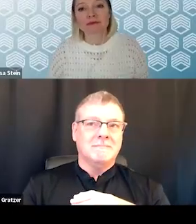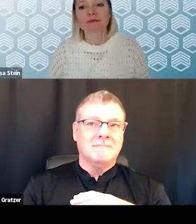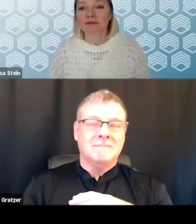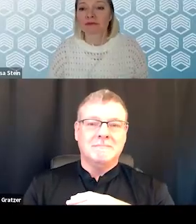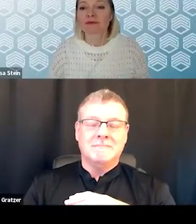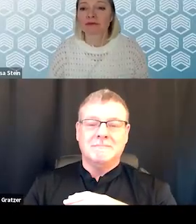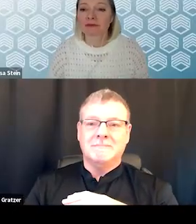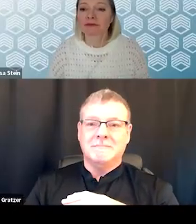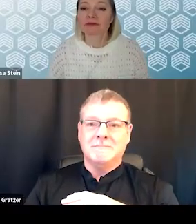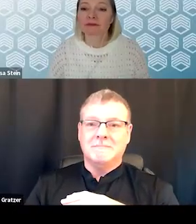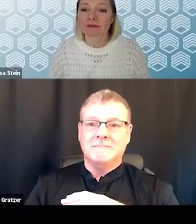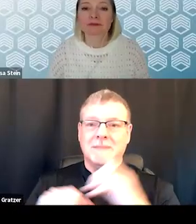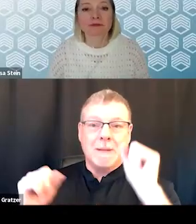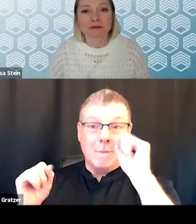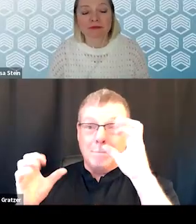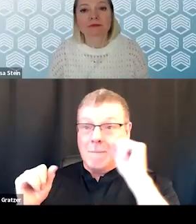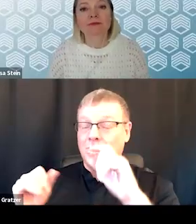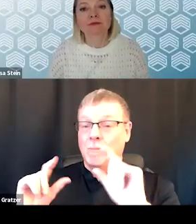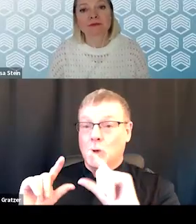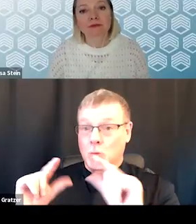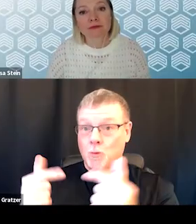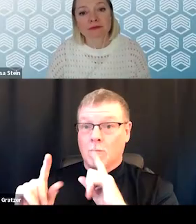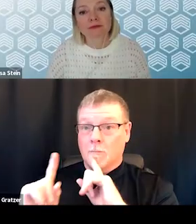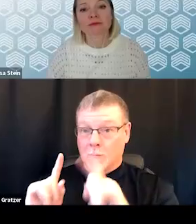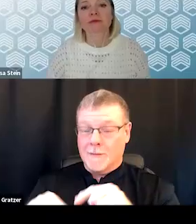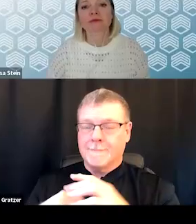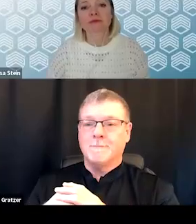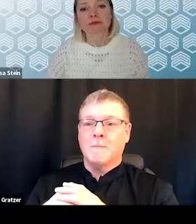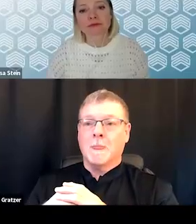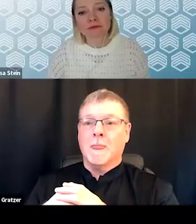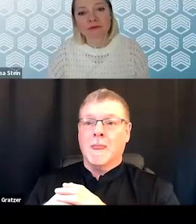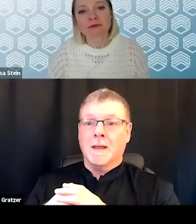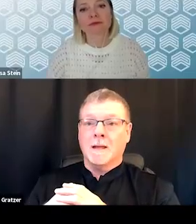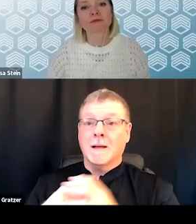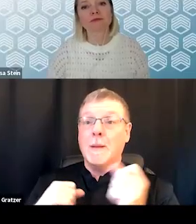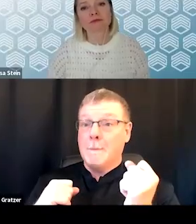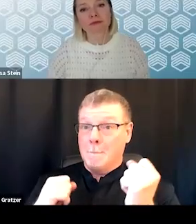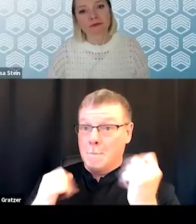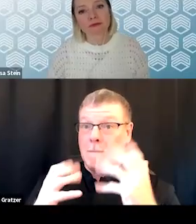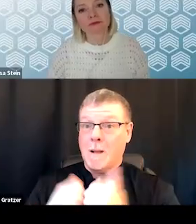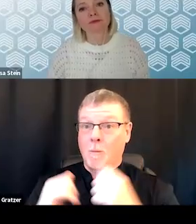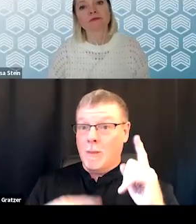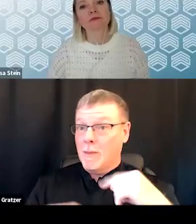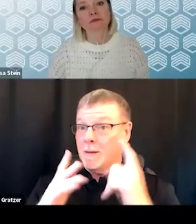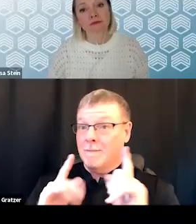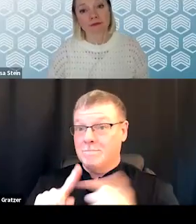We have an amazing group of responders within the department, many of whom have been with us since our initial launch,